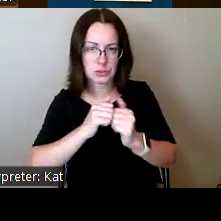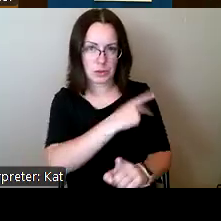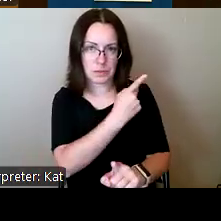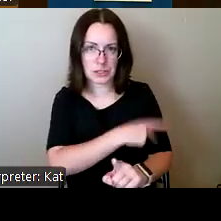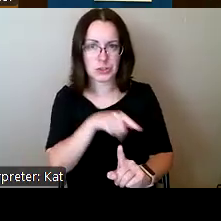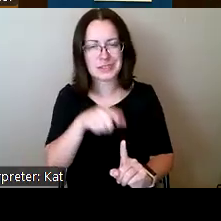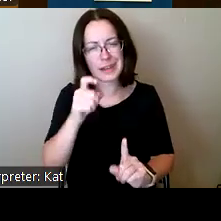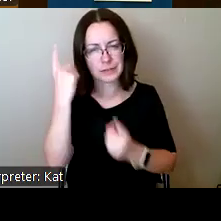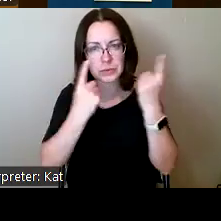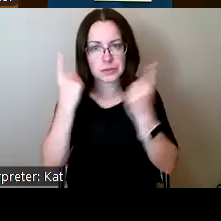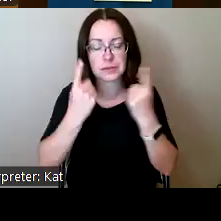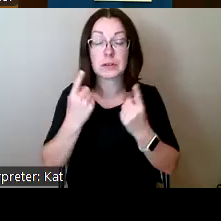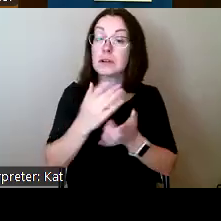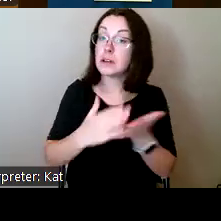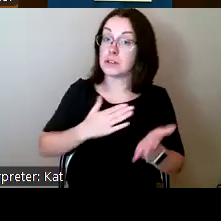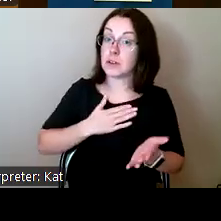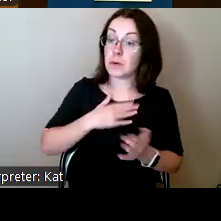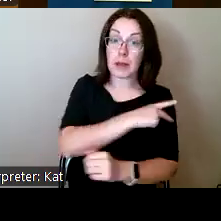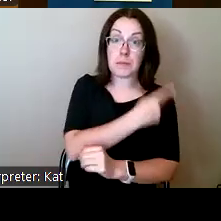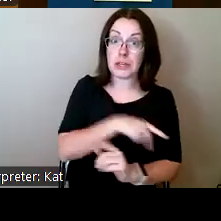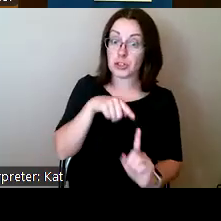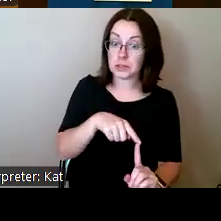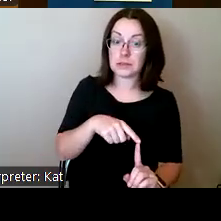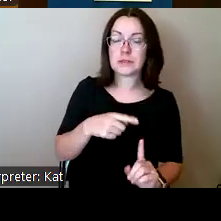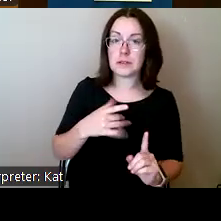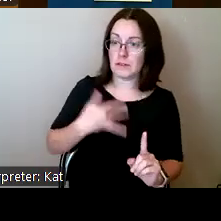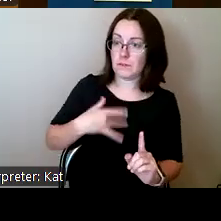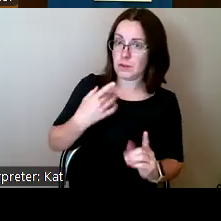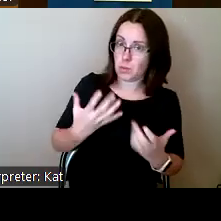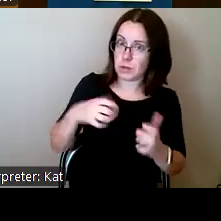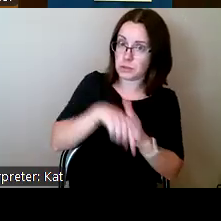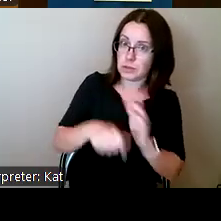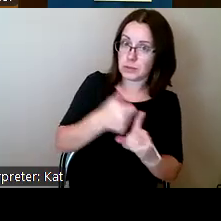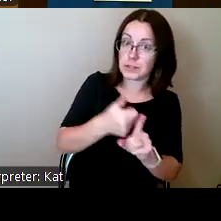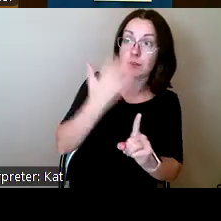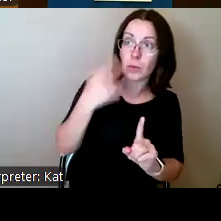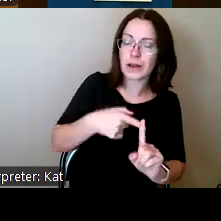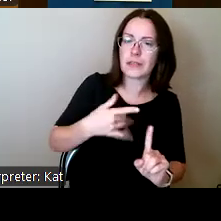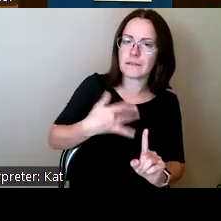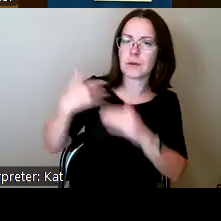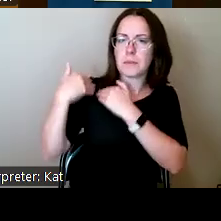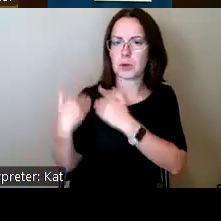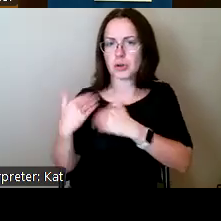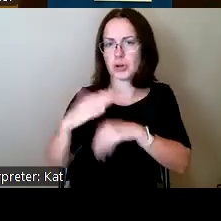suicidal because they thought they had become a burden on others. Uh I have had many patients